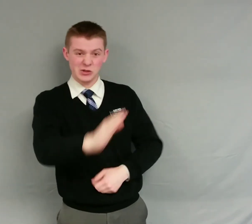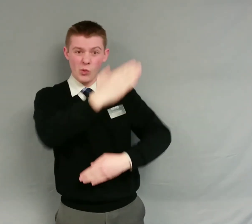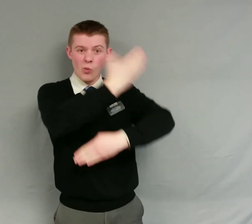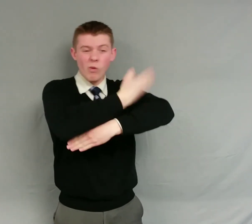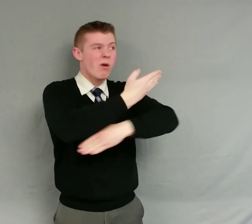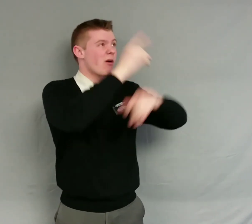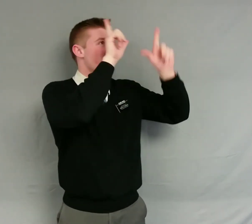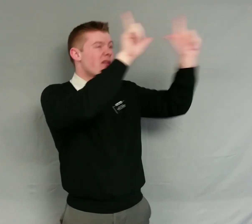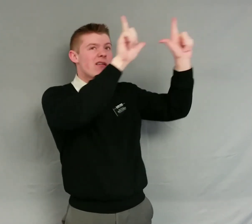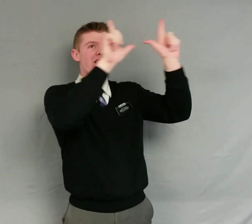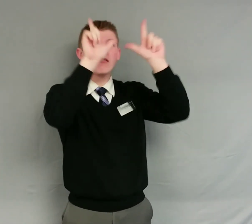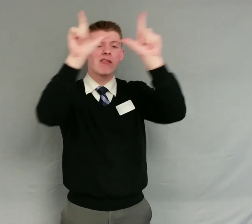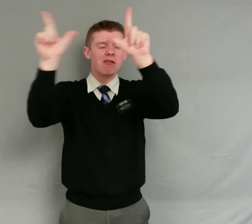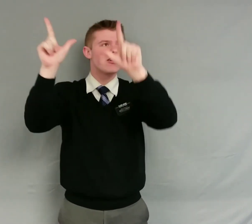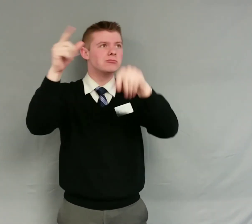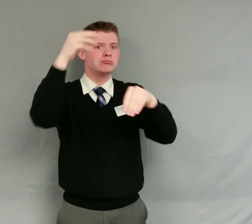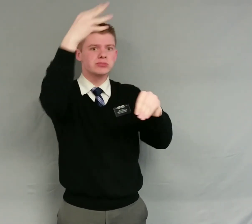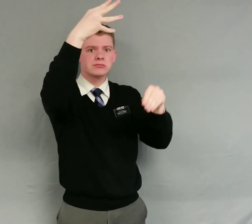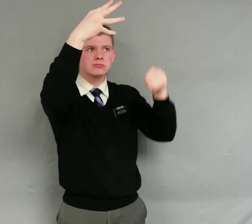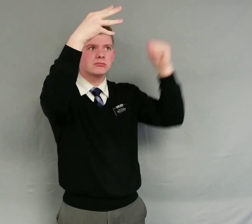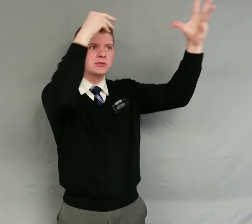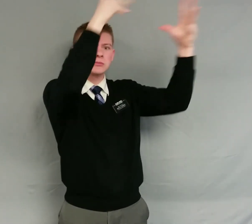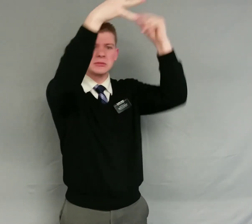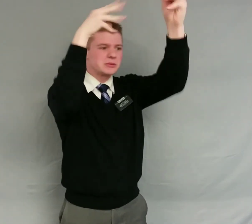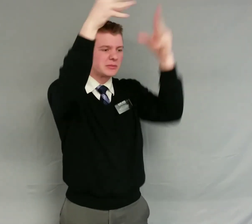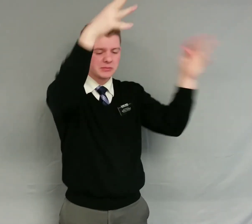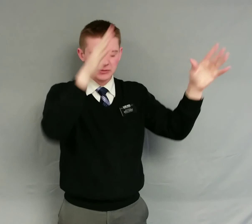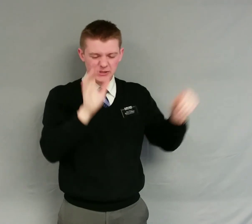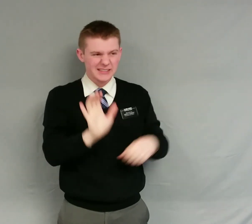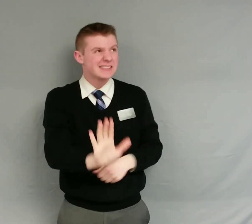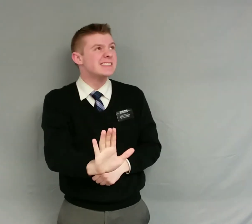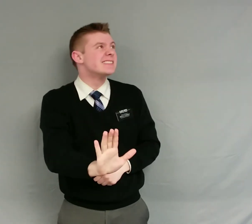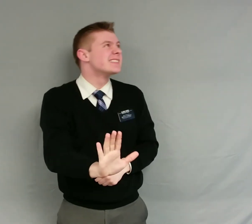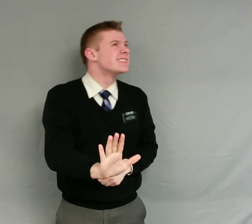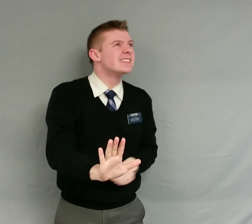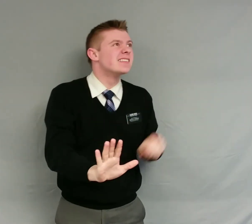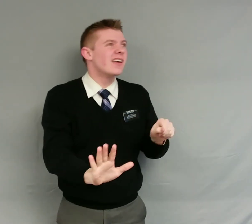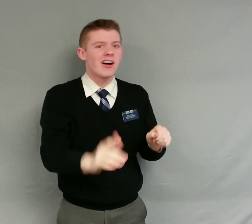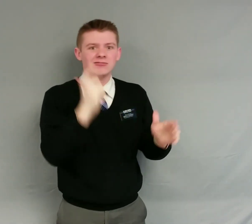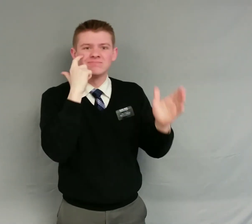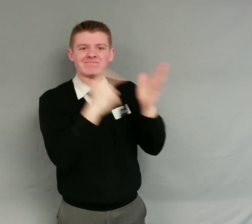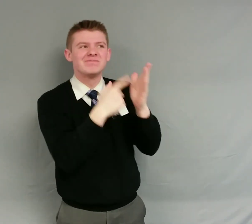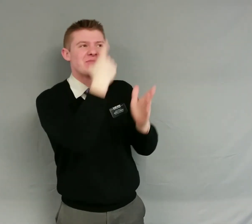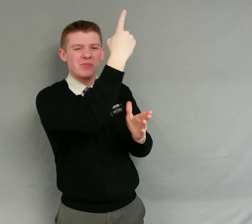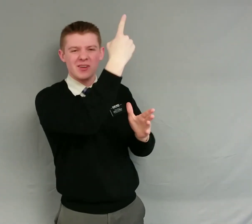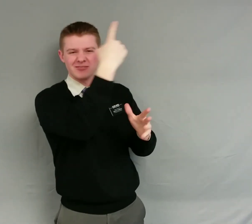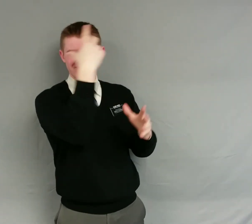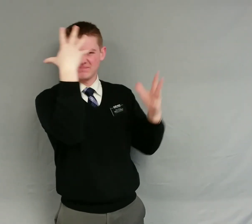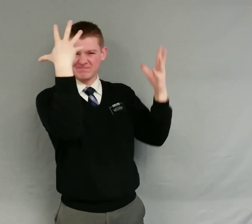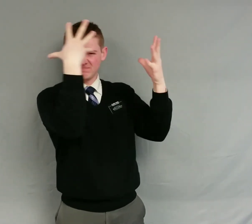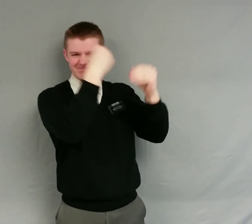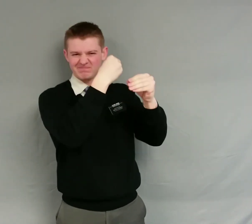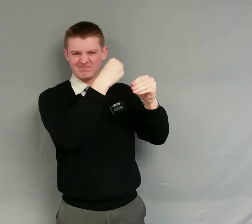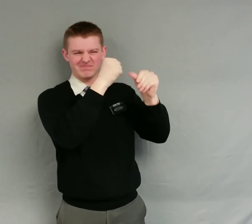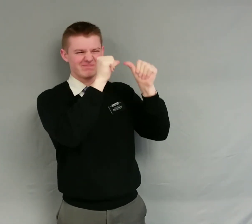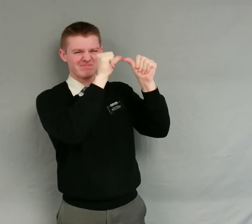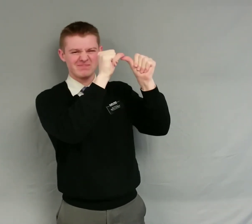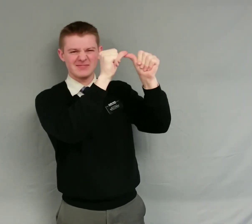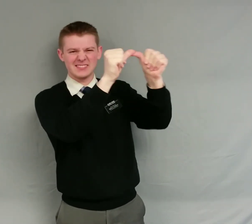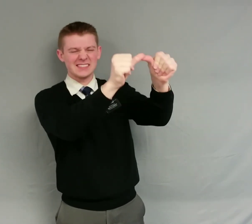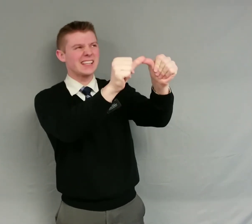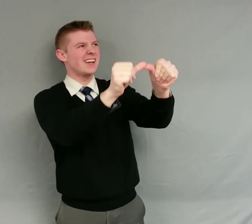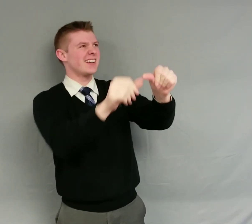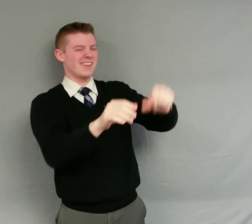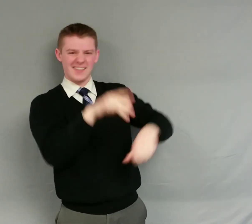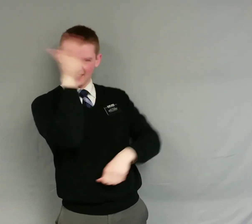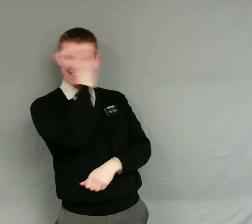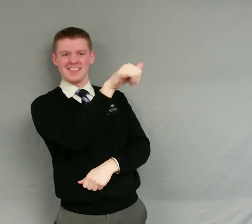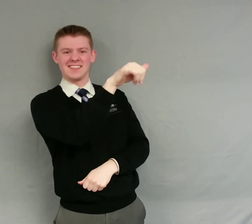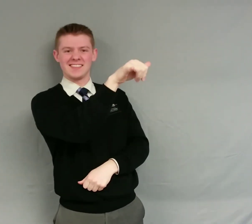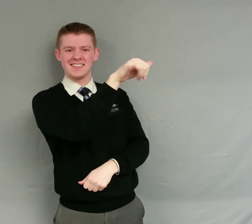He scanned the face of the hotel building and watched as light after light flipped on--all of them, except one...